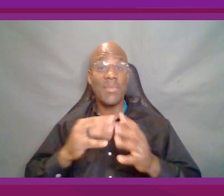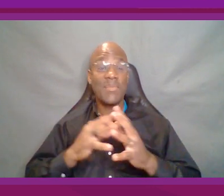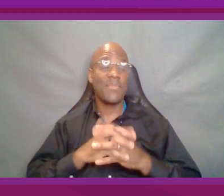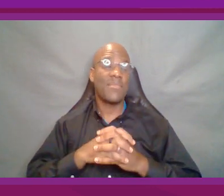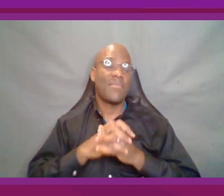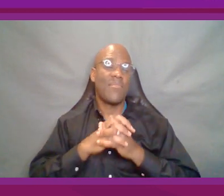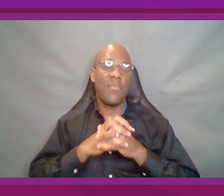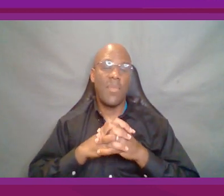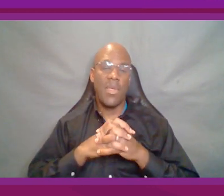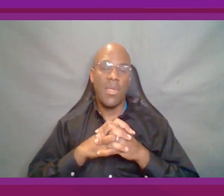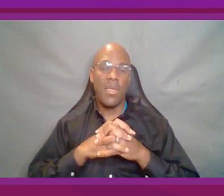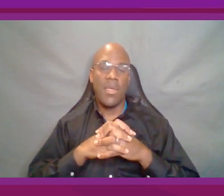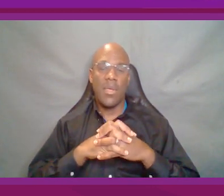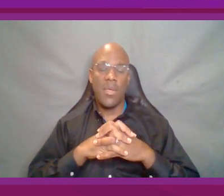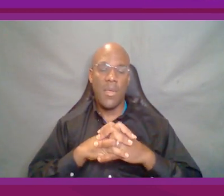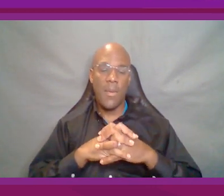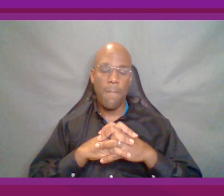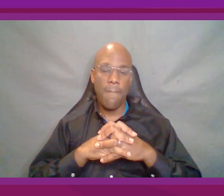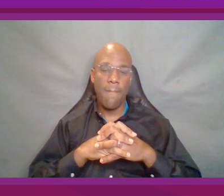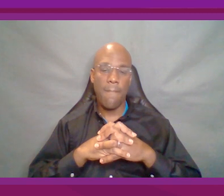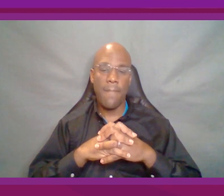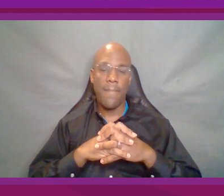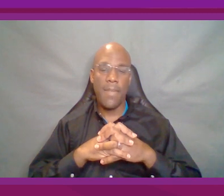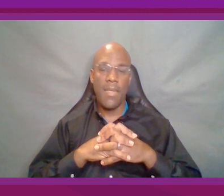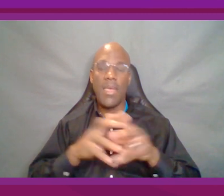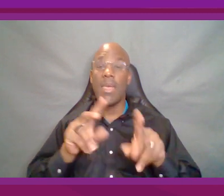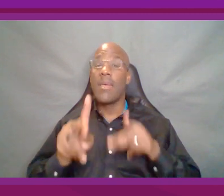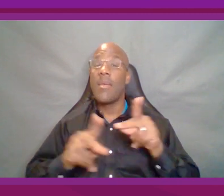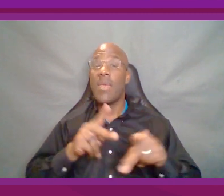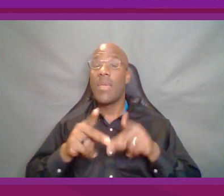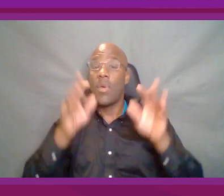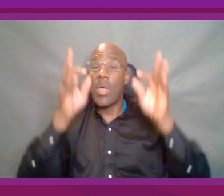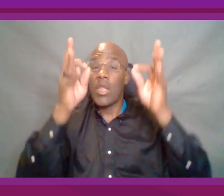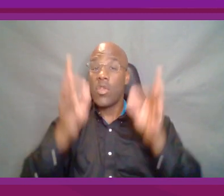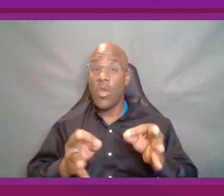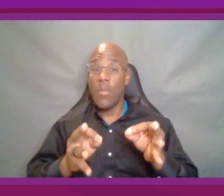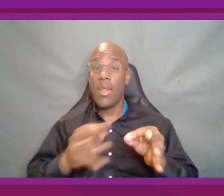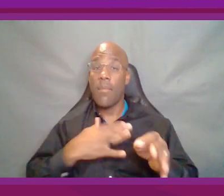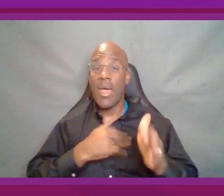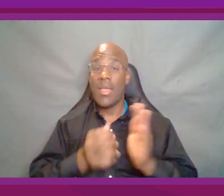individuals determine my skill and my ability